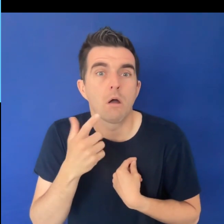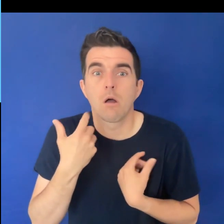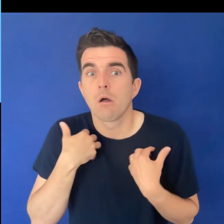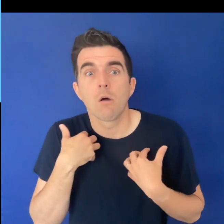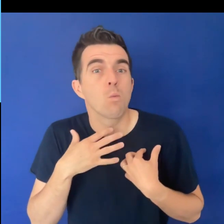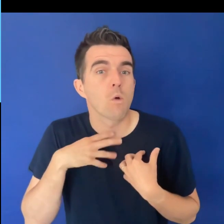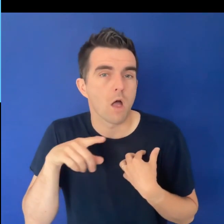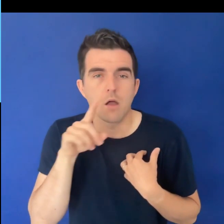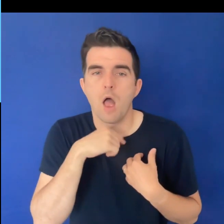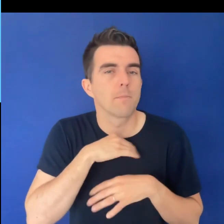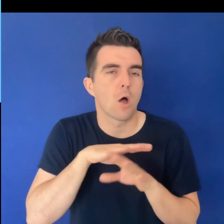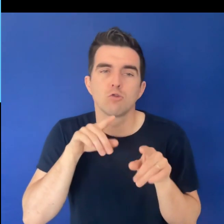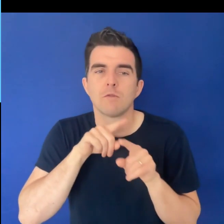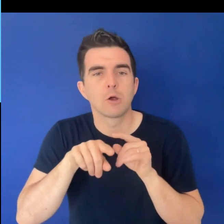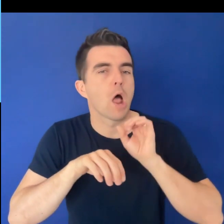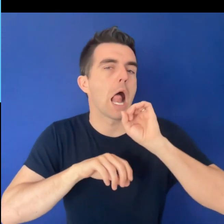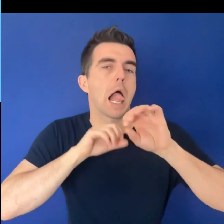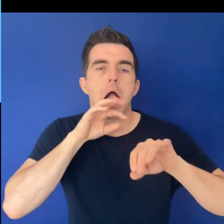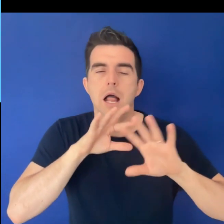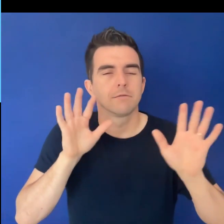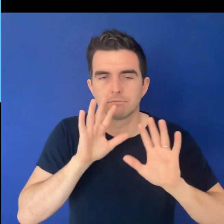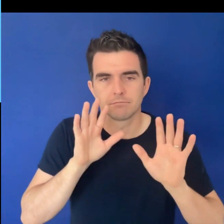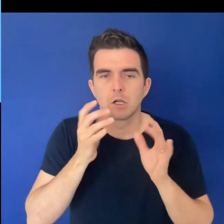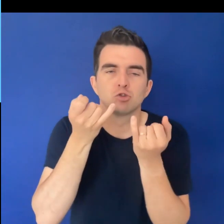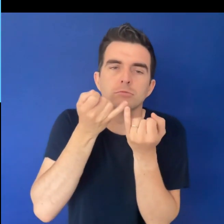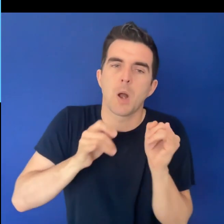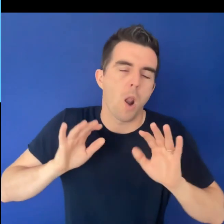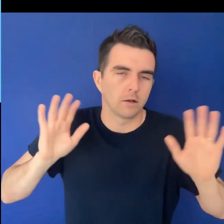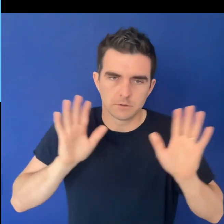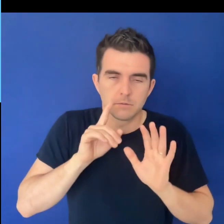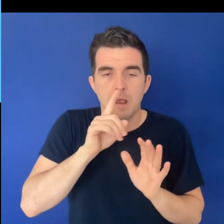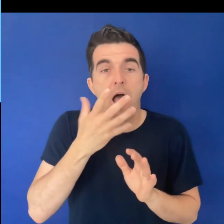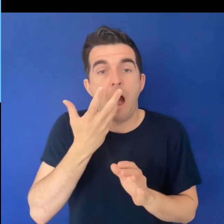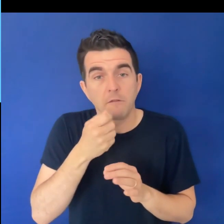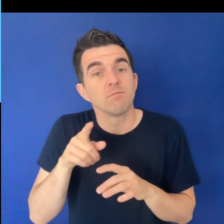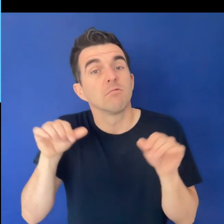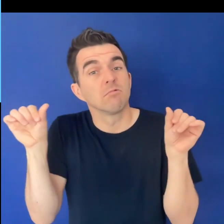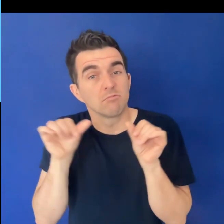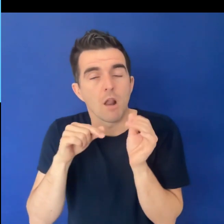But I’m not going to try and spoil any of this, because here is a little trailer to